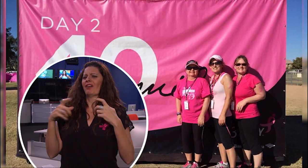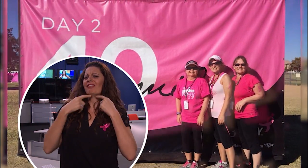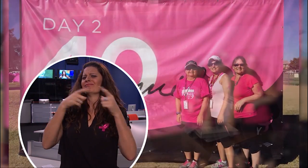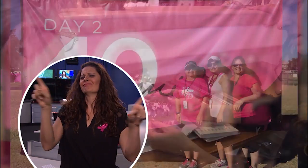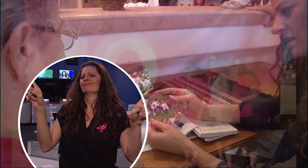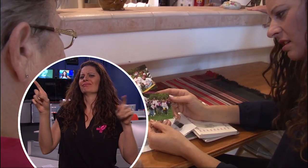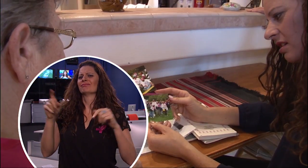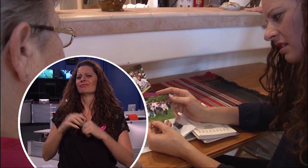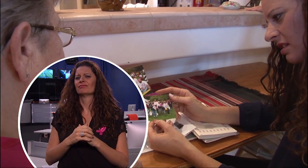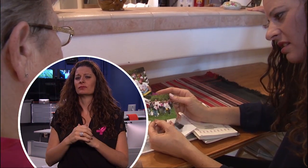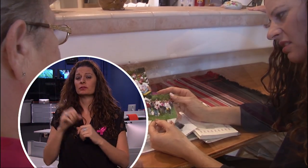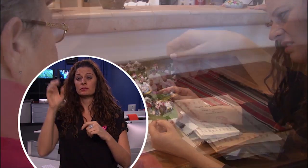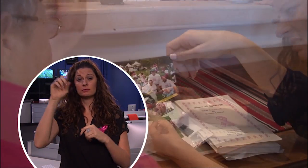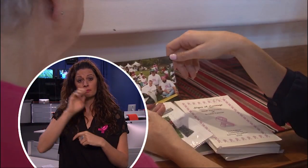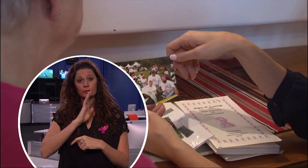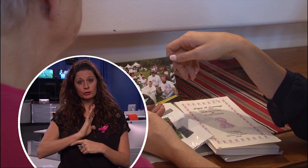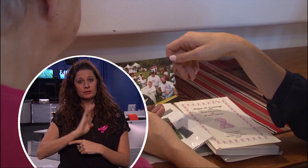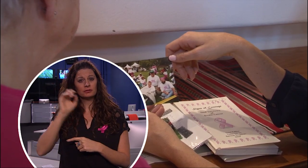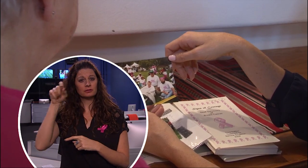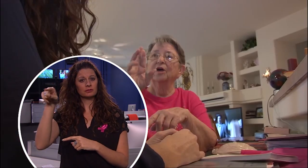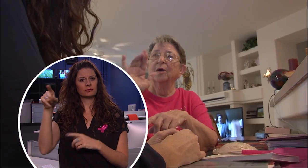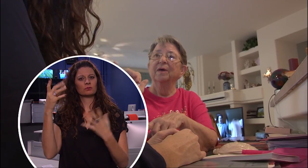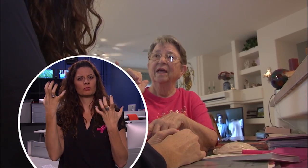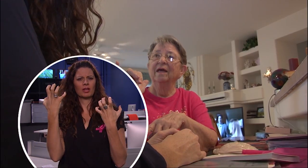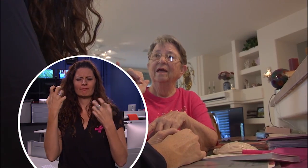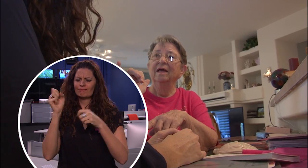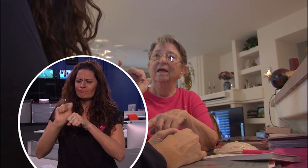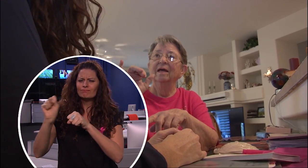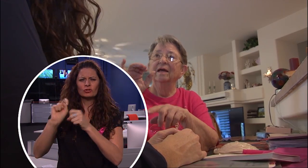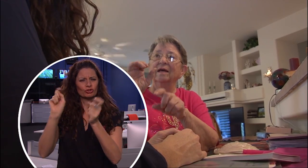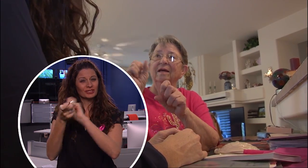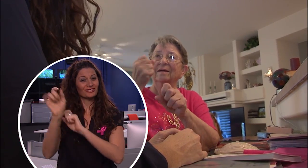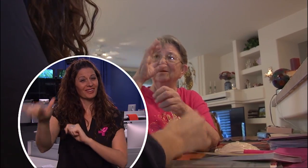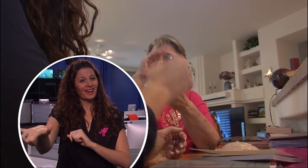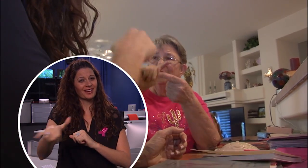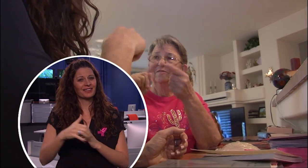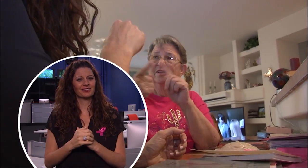many people feel ashamed of in the Deaf community. The Singleton’s have worked to change that.